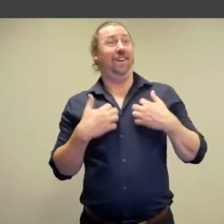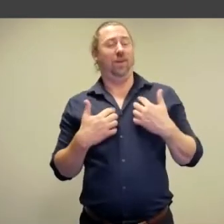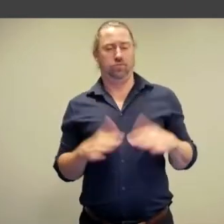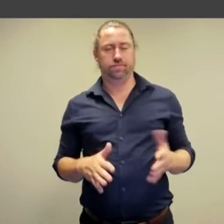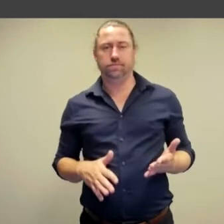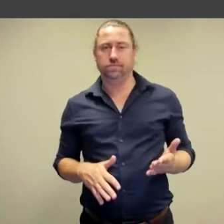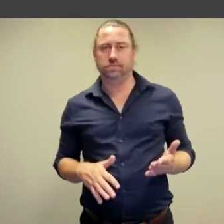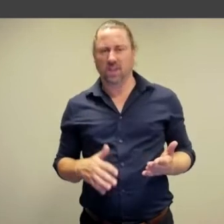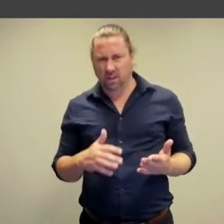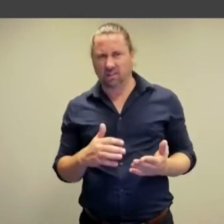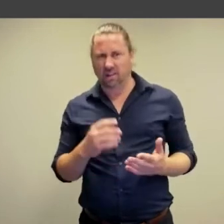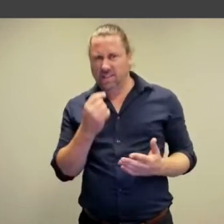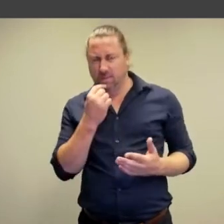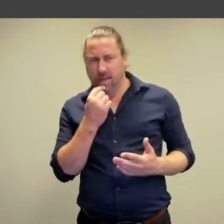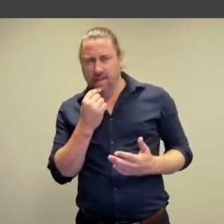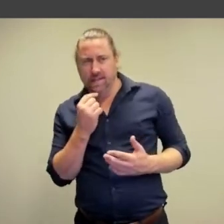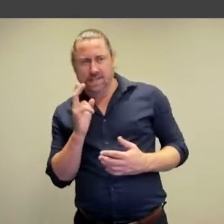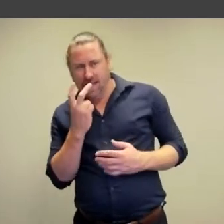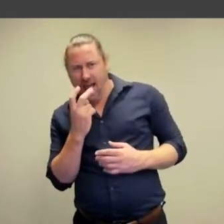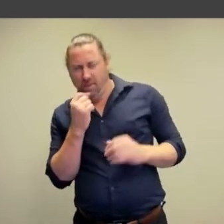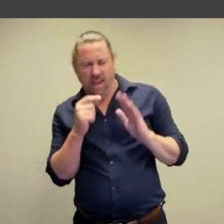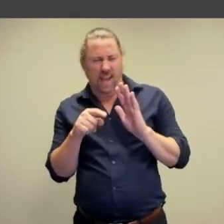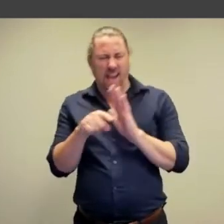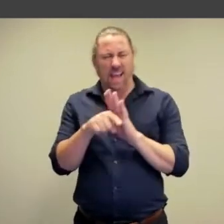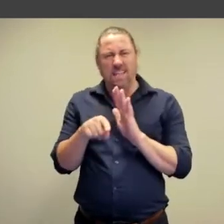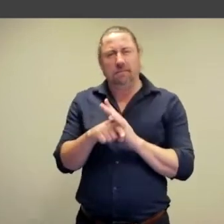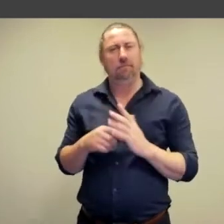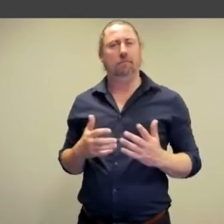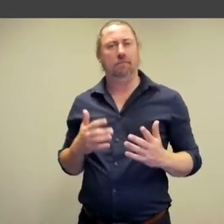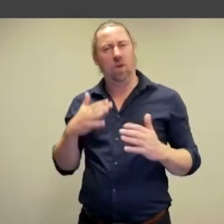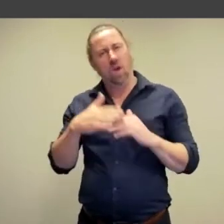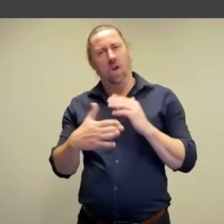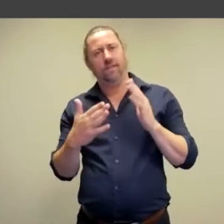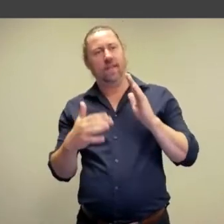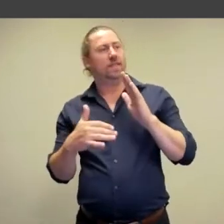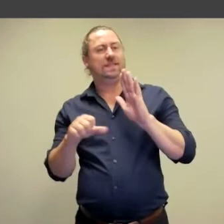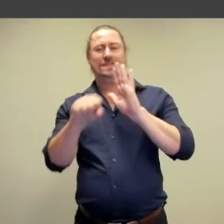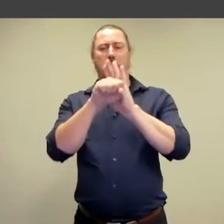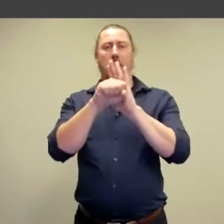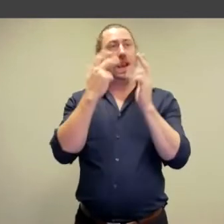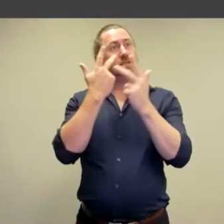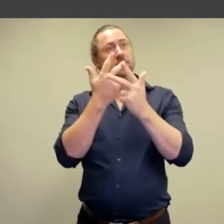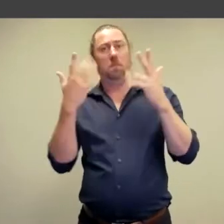note to think about this kind of symbolism of destruction in the context